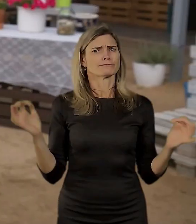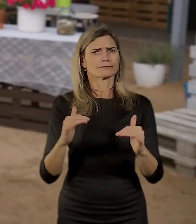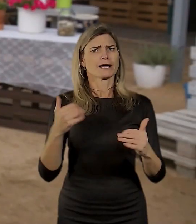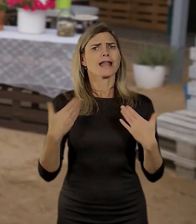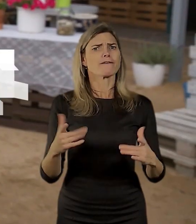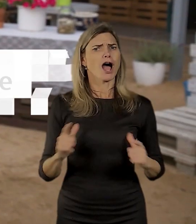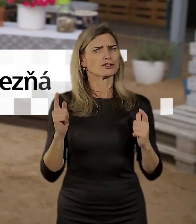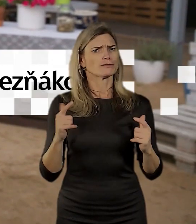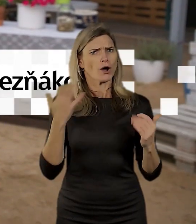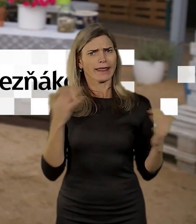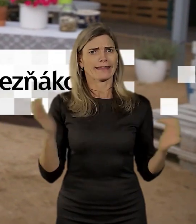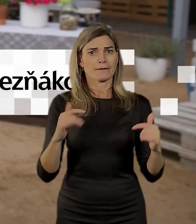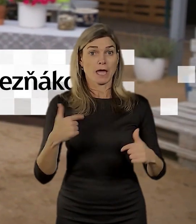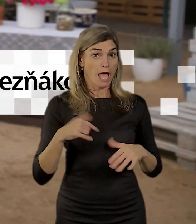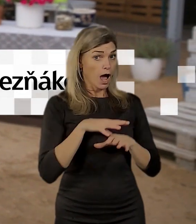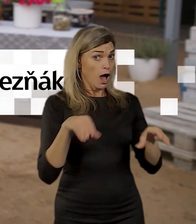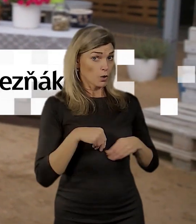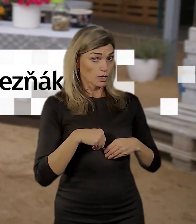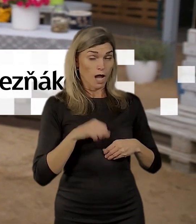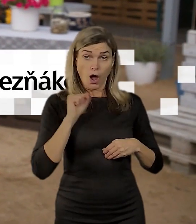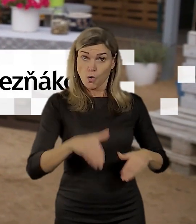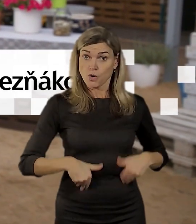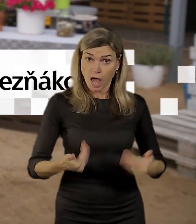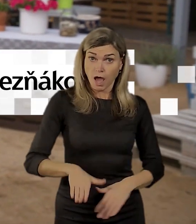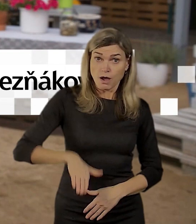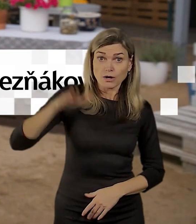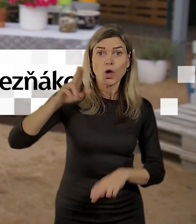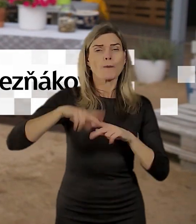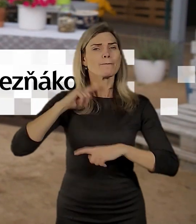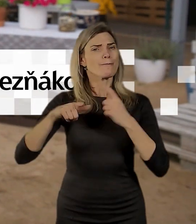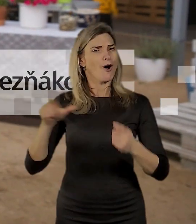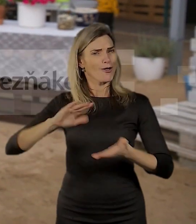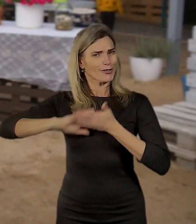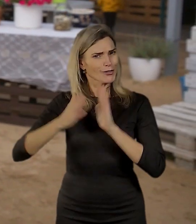It's just a great activity for children and we also spend time here with friends, so we like it here.